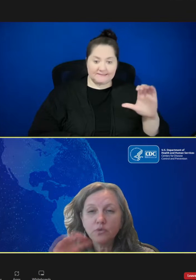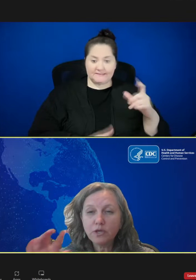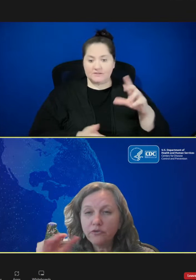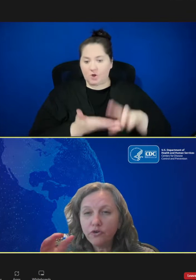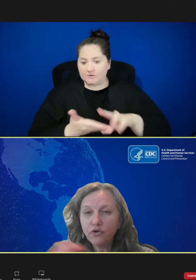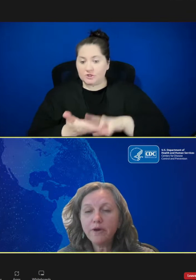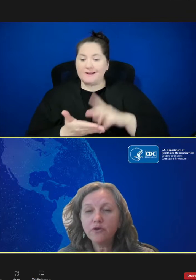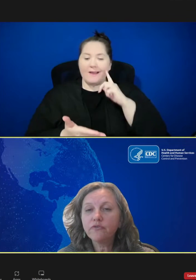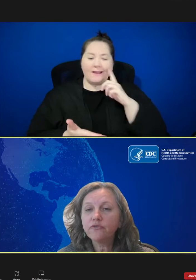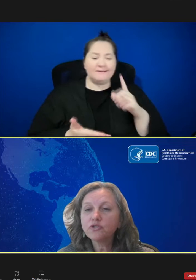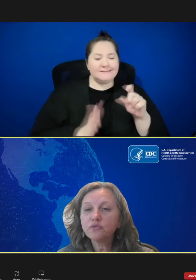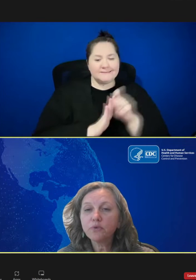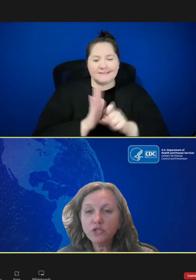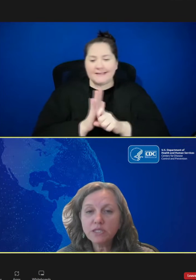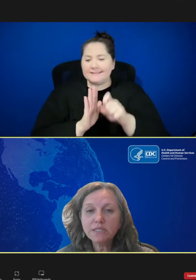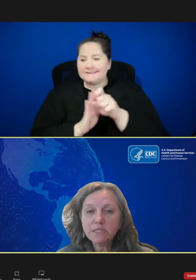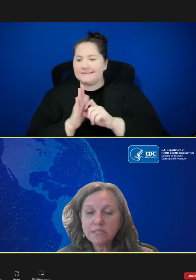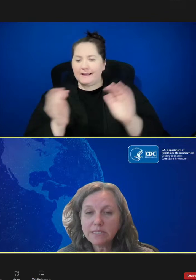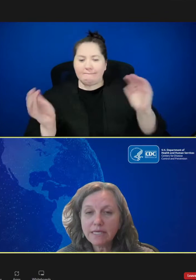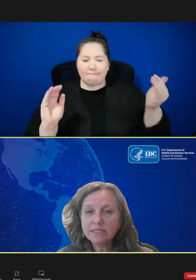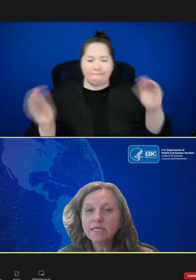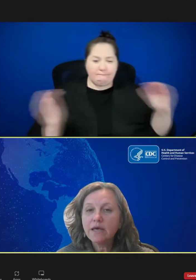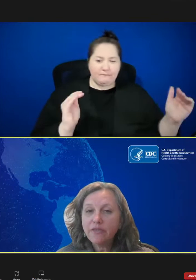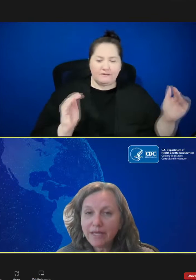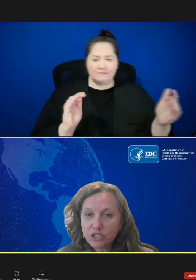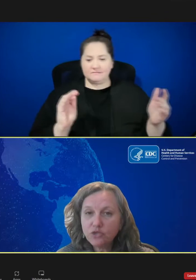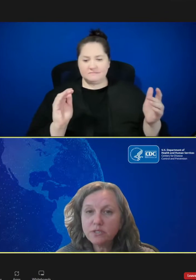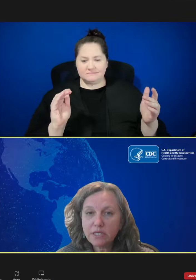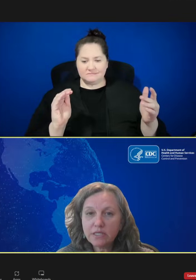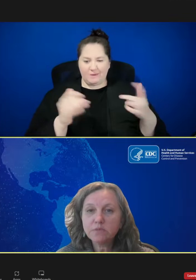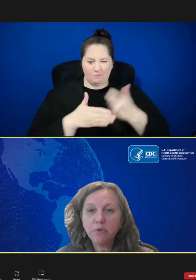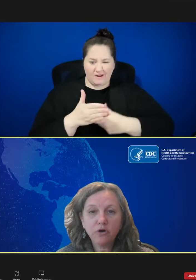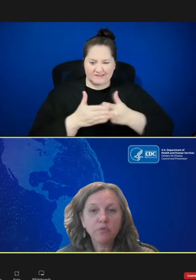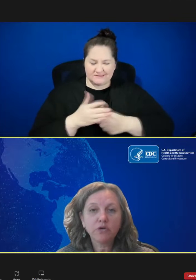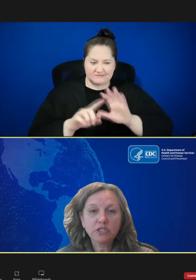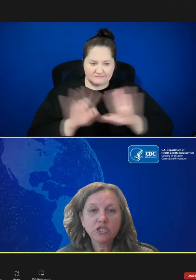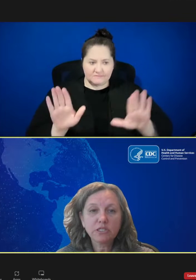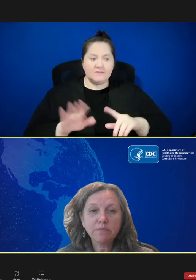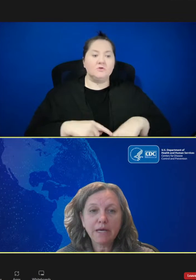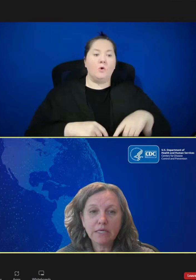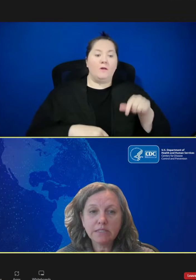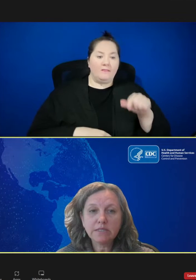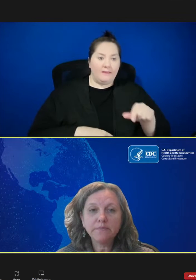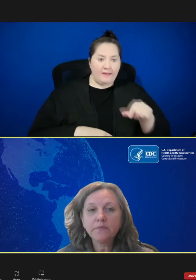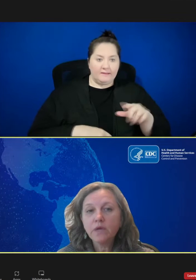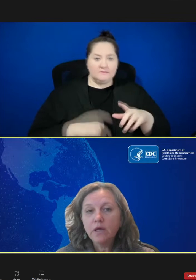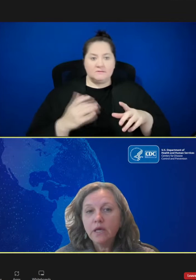when you've heard about Universal Purchase States that's using this bulk purchase mechanism.